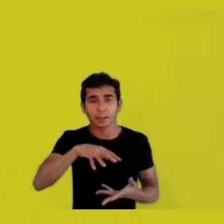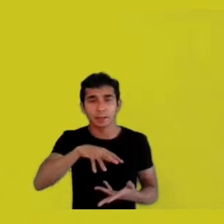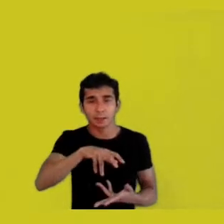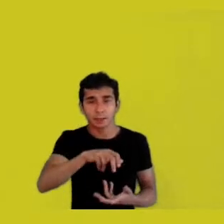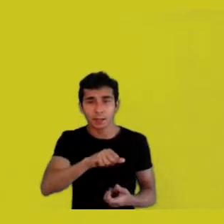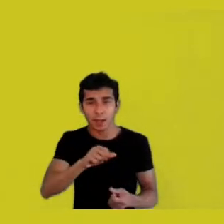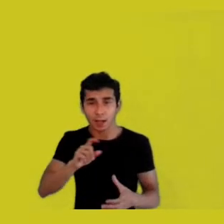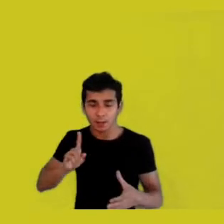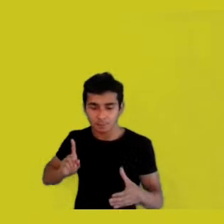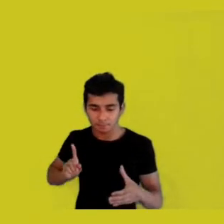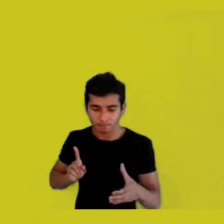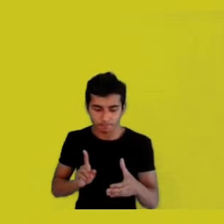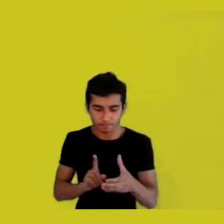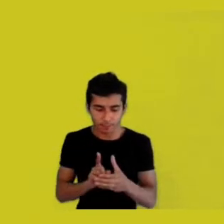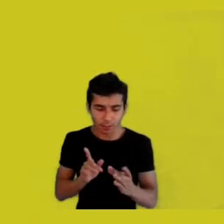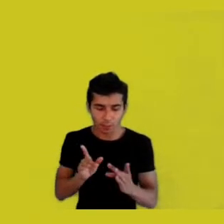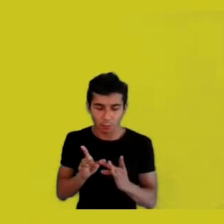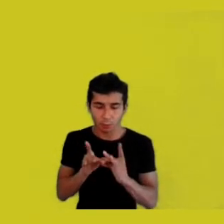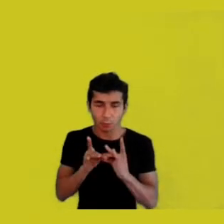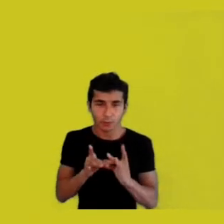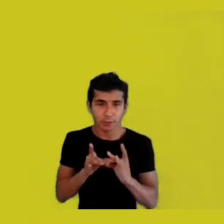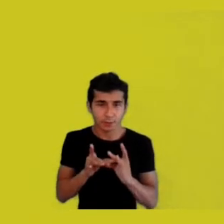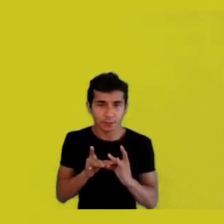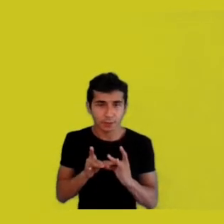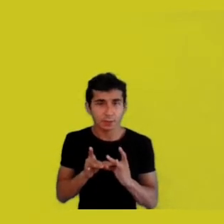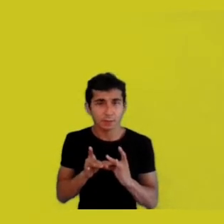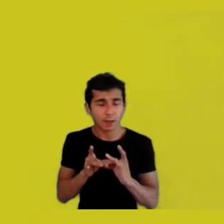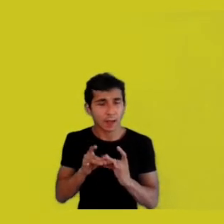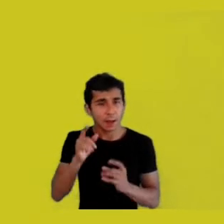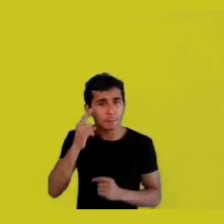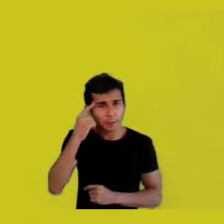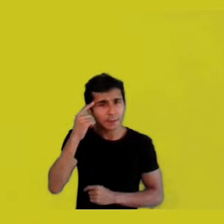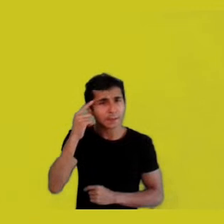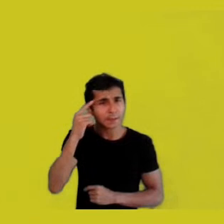sometimes is so odd as the idea of alterity.